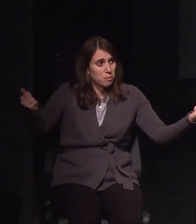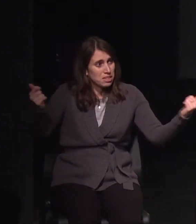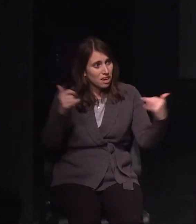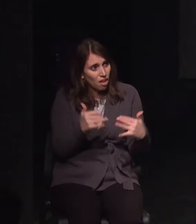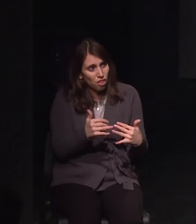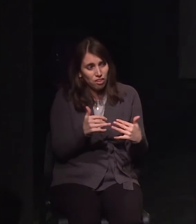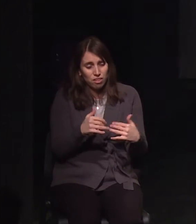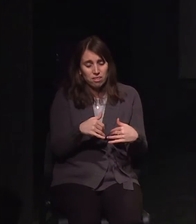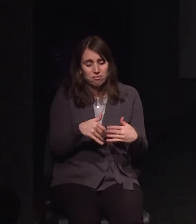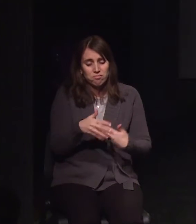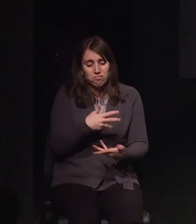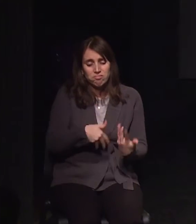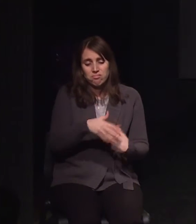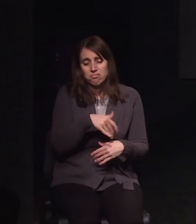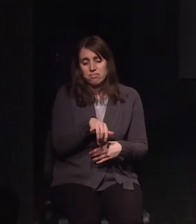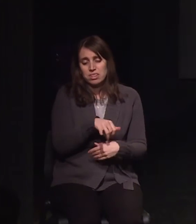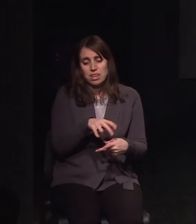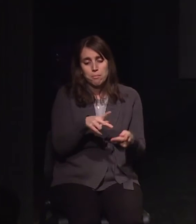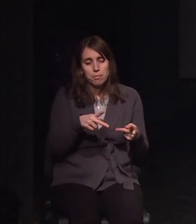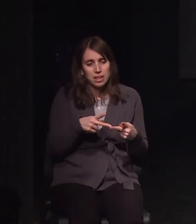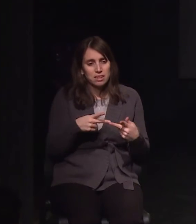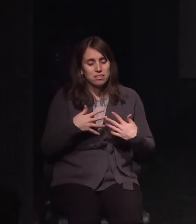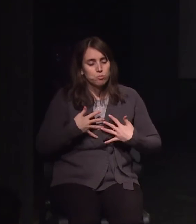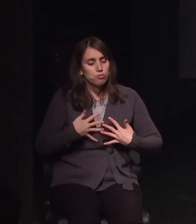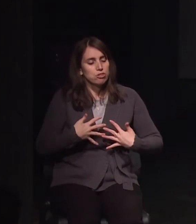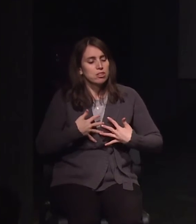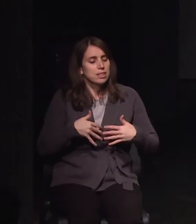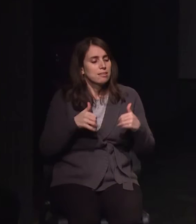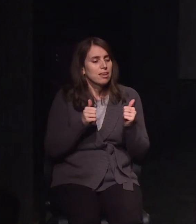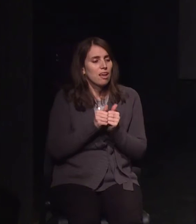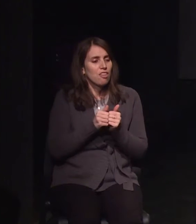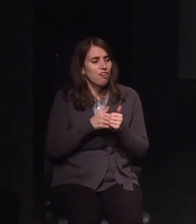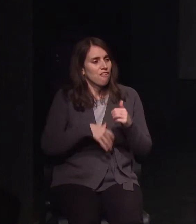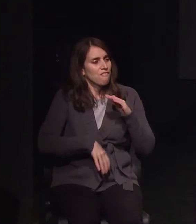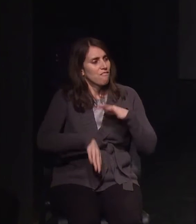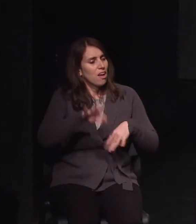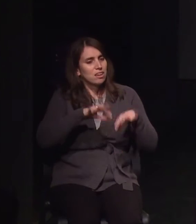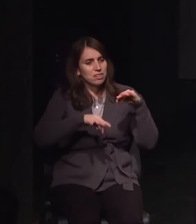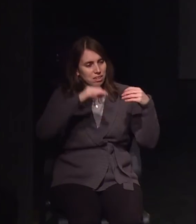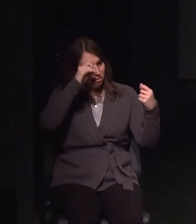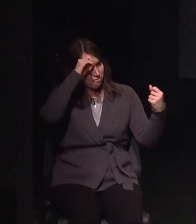finding likeminded energy,” and I think that that’s what we have.